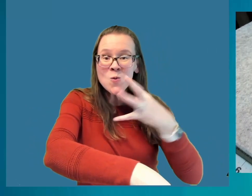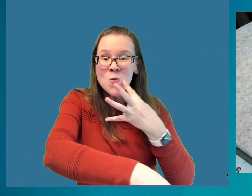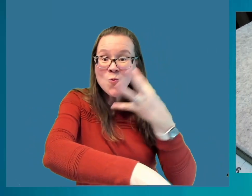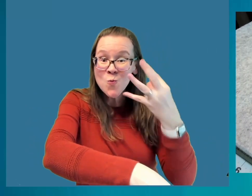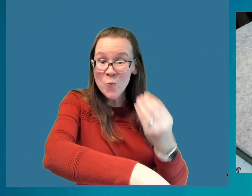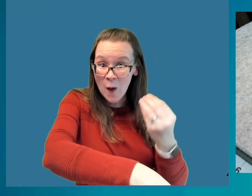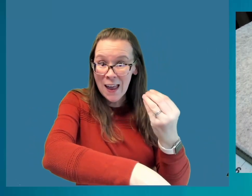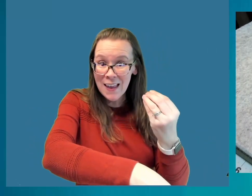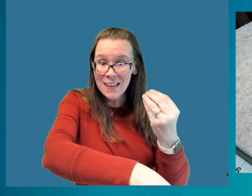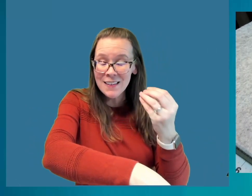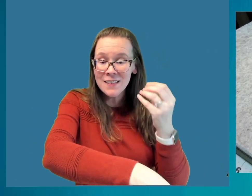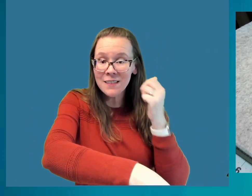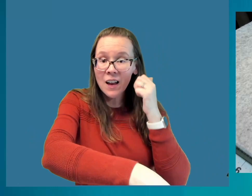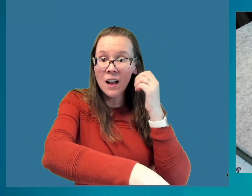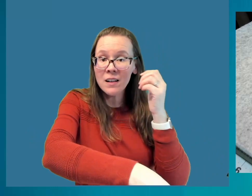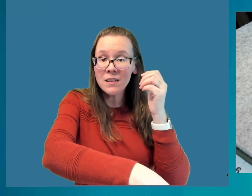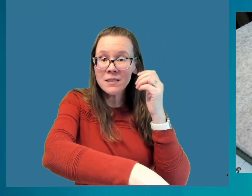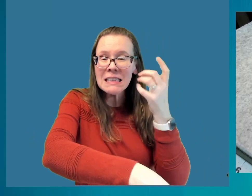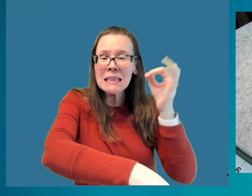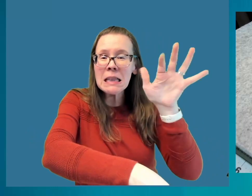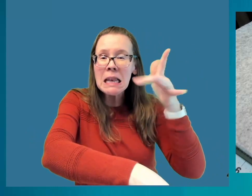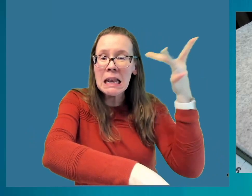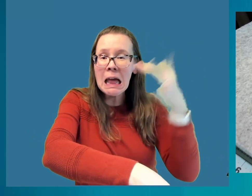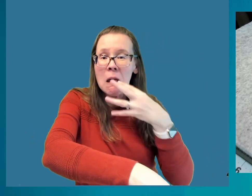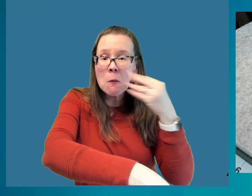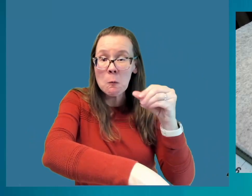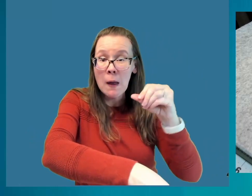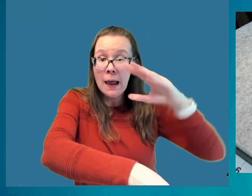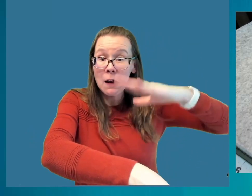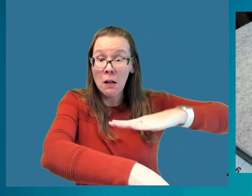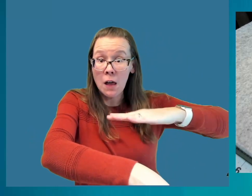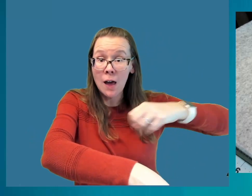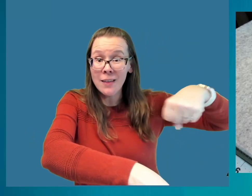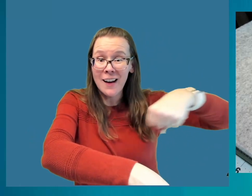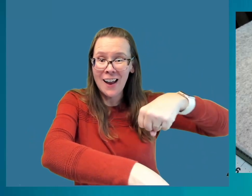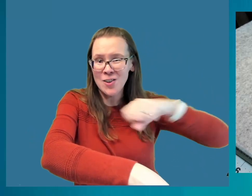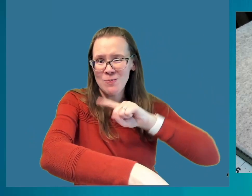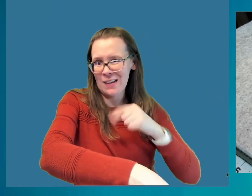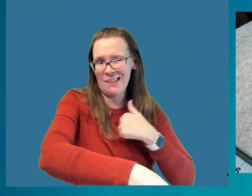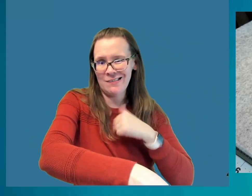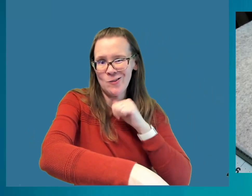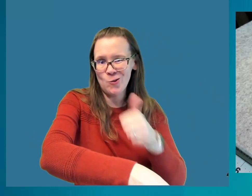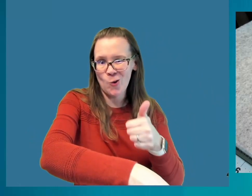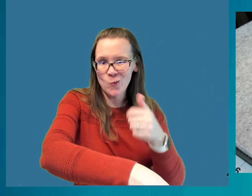I do not follow the directions on the Peltex. You're supposed to use a damp pressing cloth,